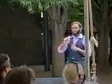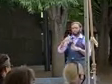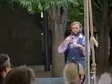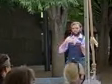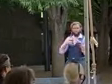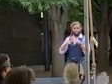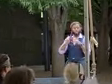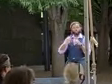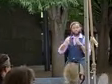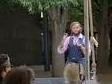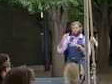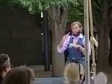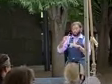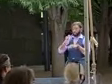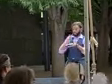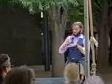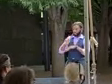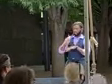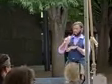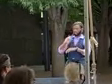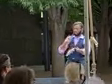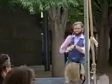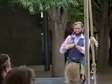But with the ADA that changed.